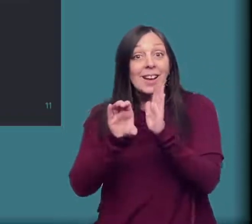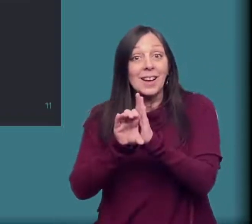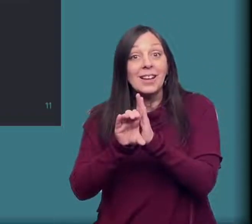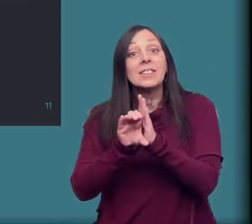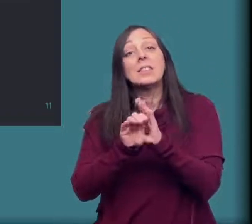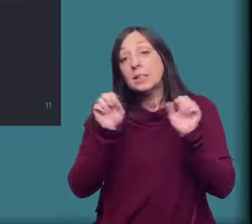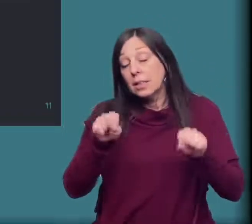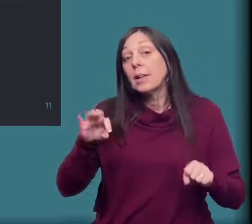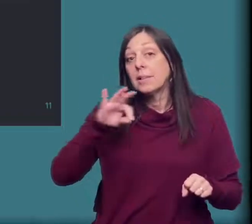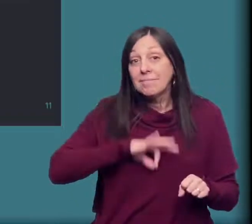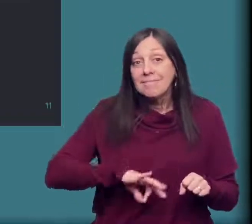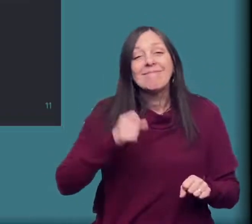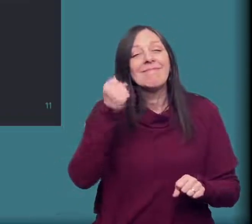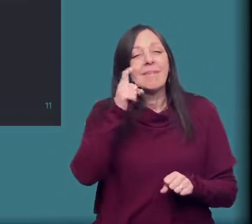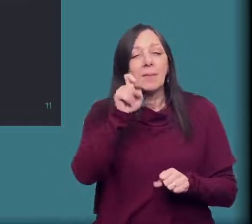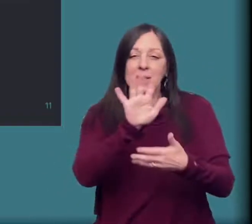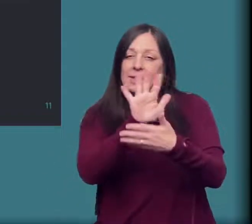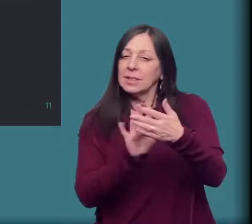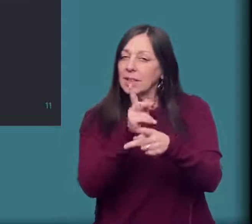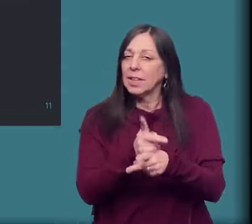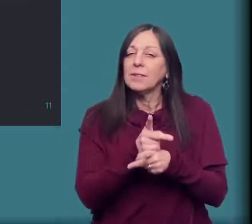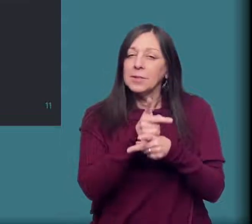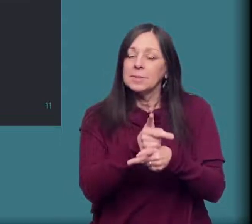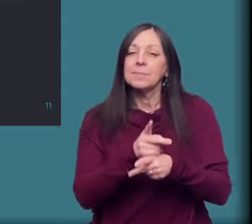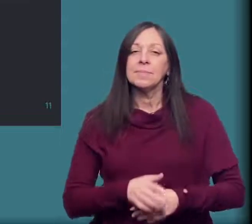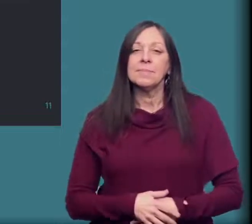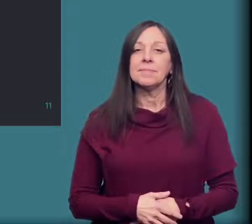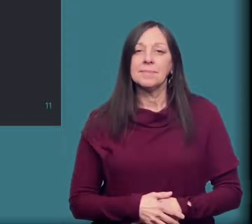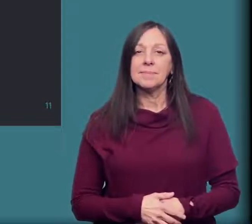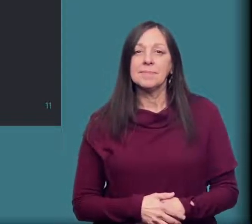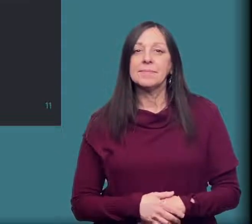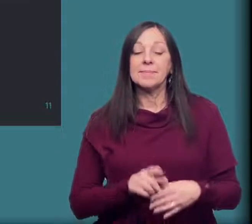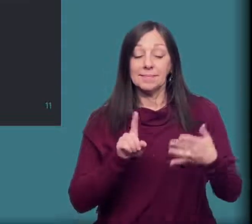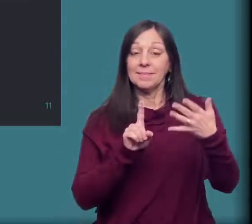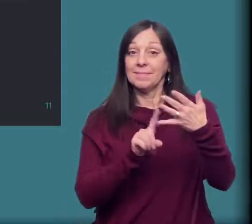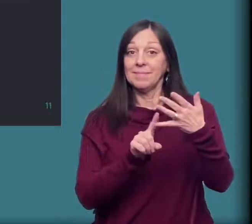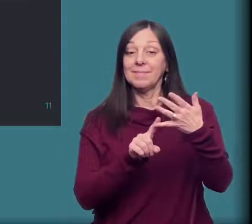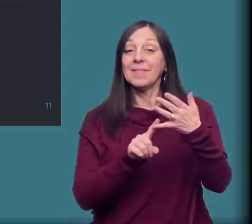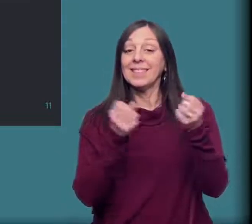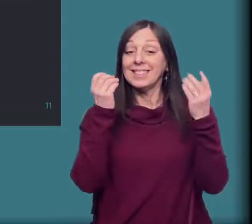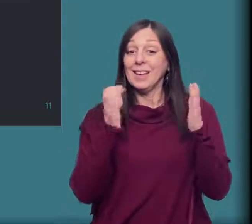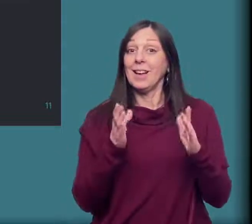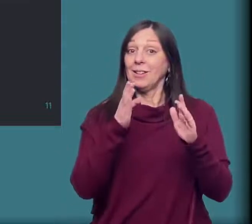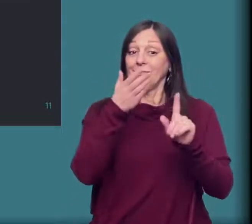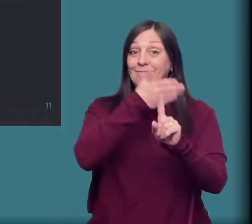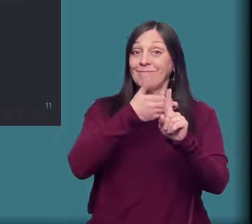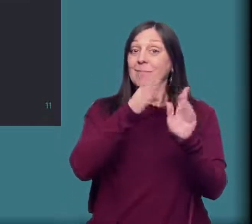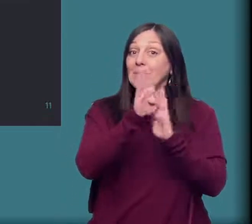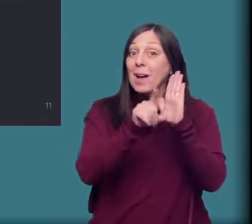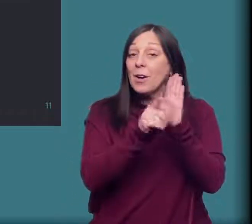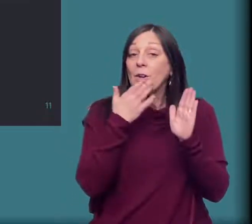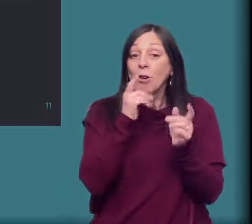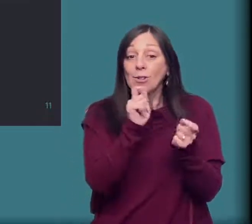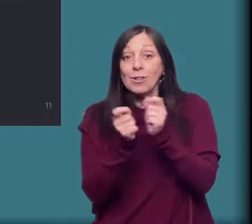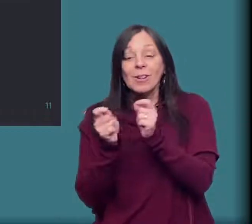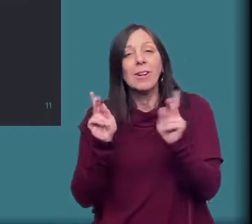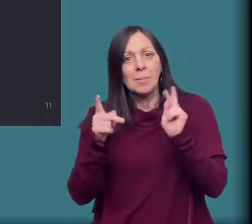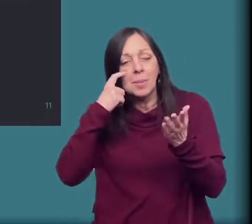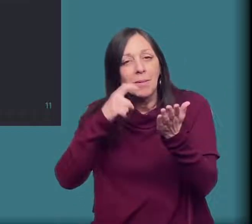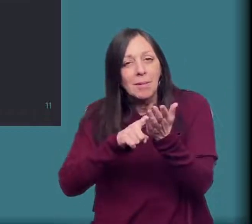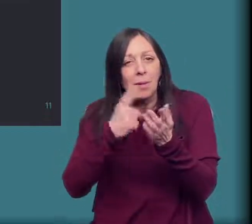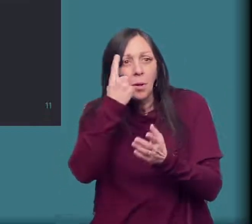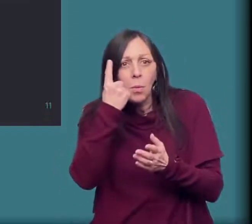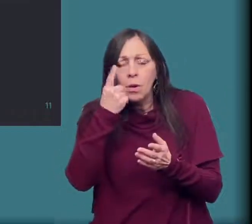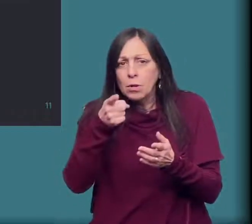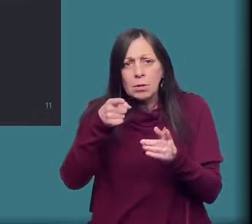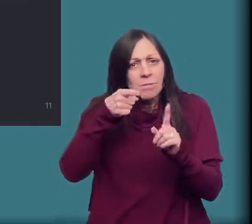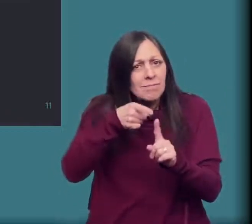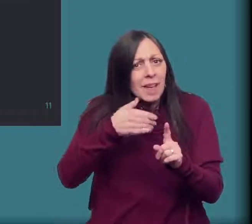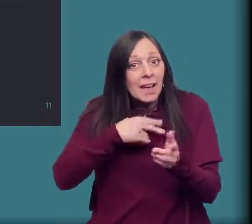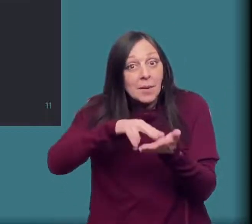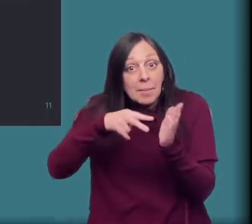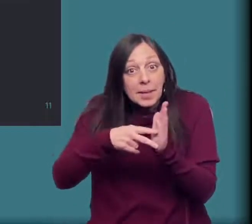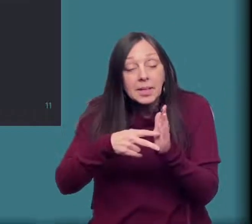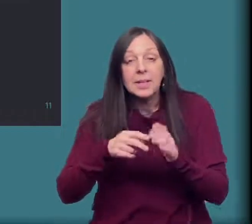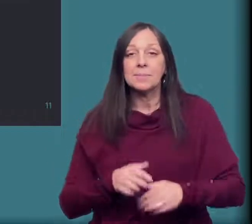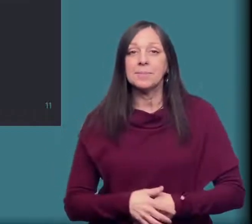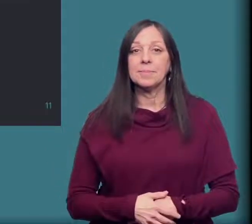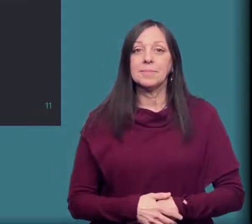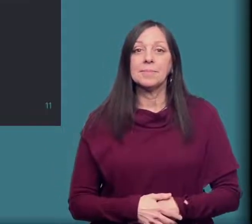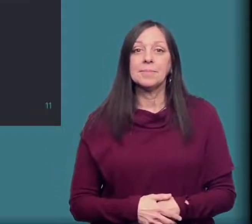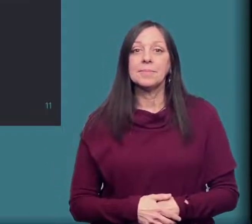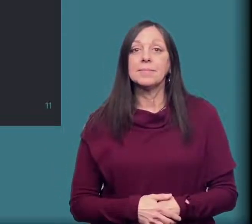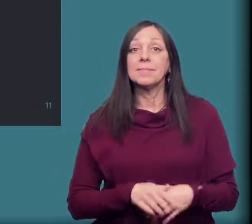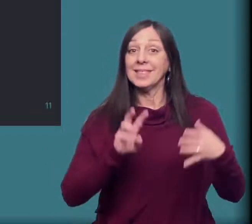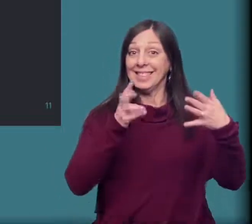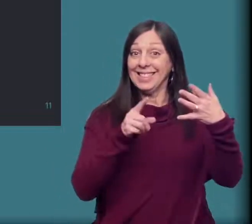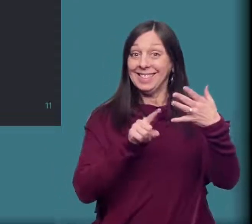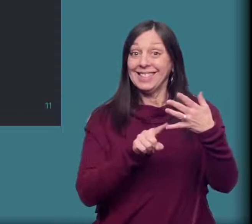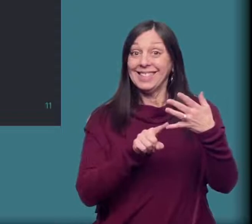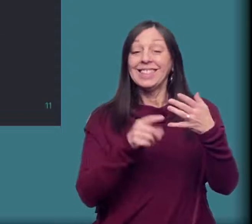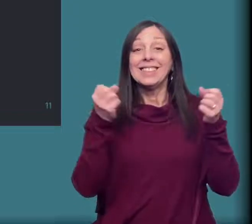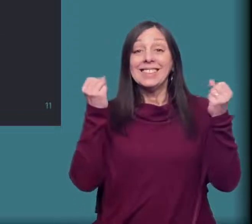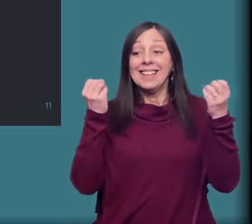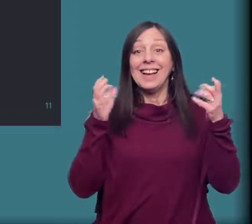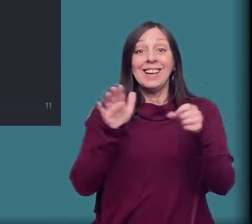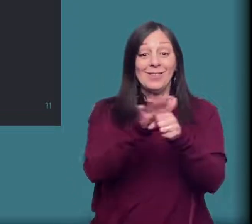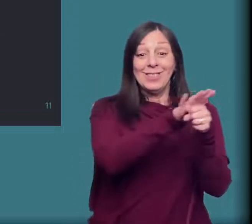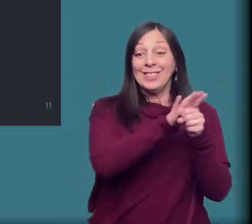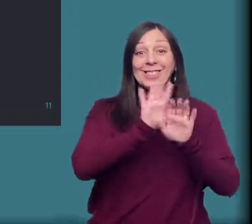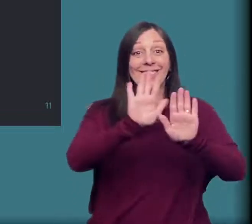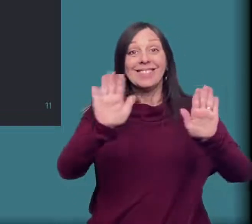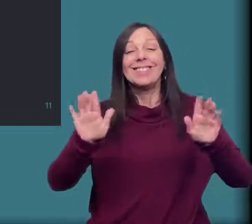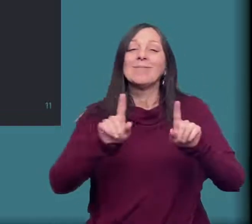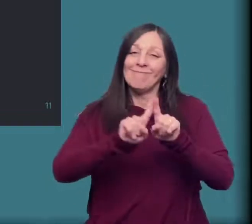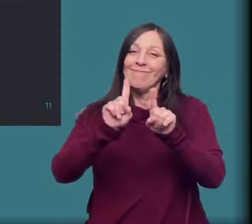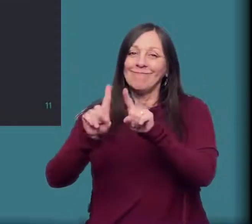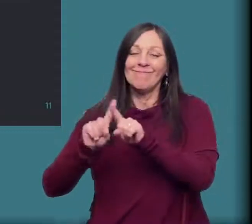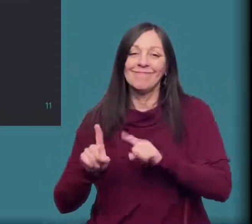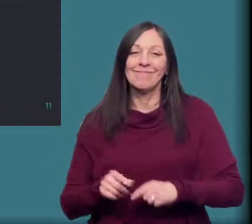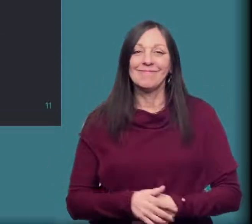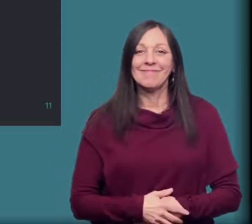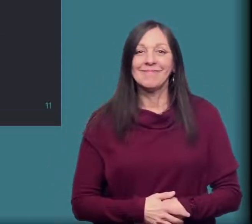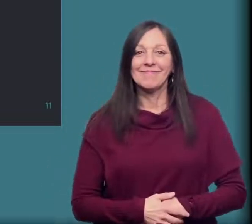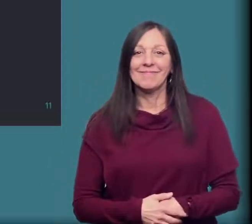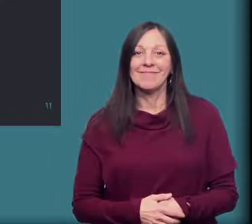should be taken into consideration while making a survey.